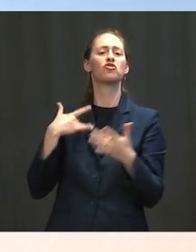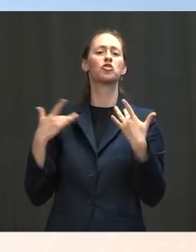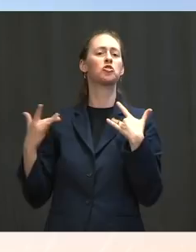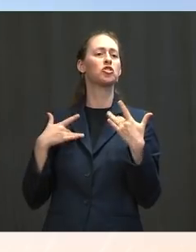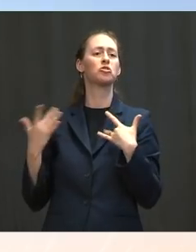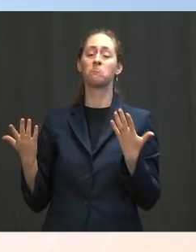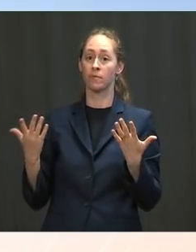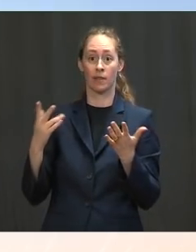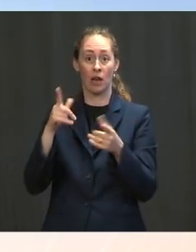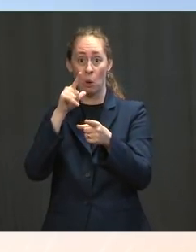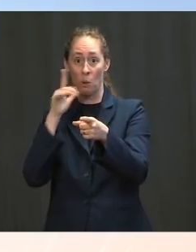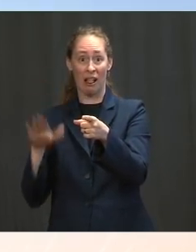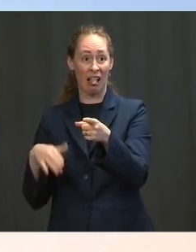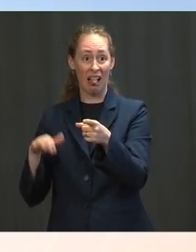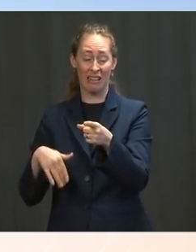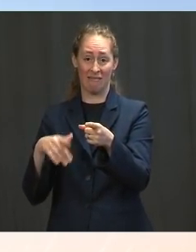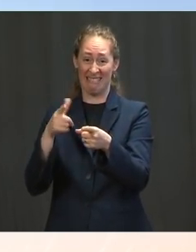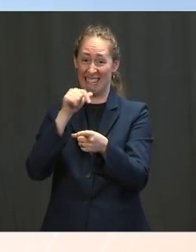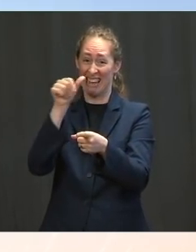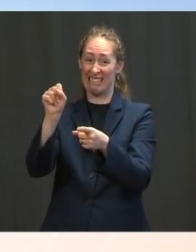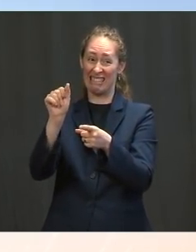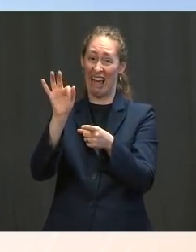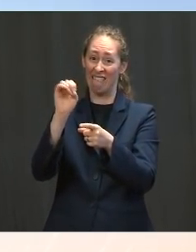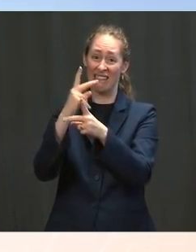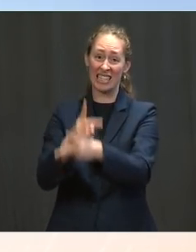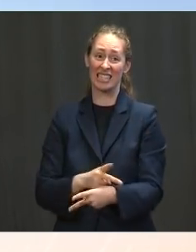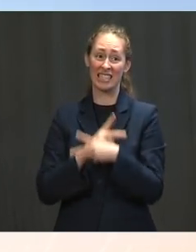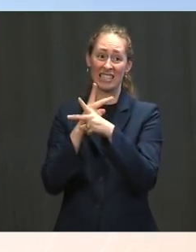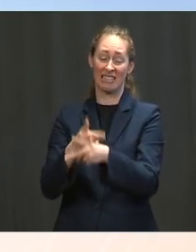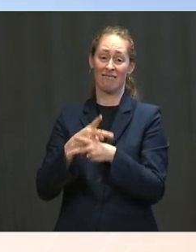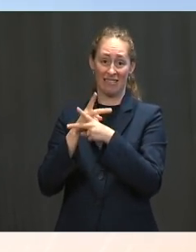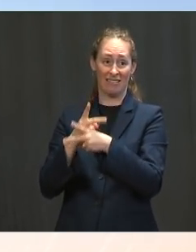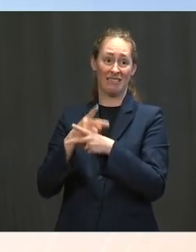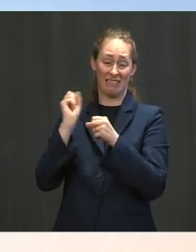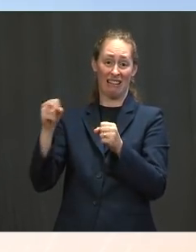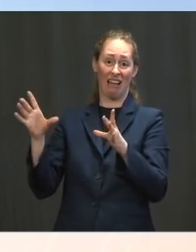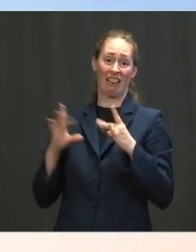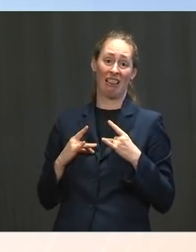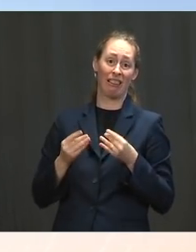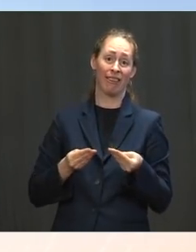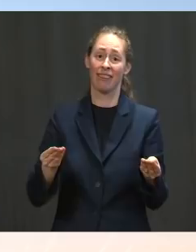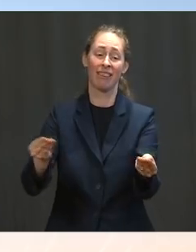That is also a message that we're going to continue to clearly communicate. But, no, these programs will continue,